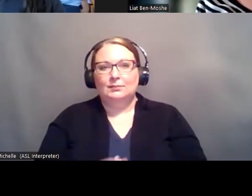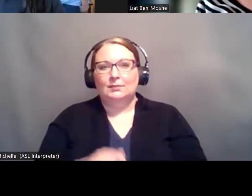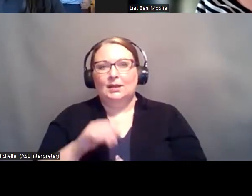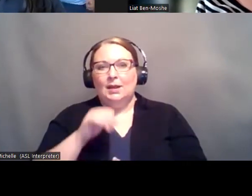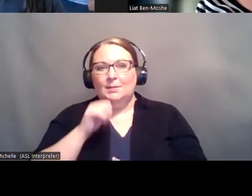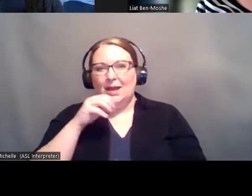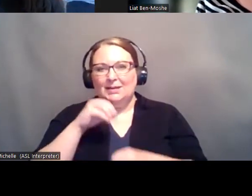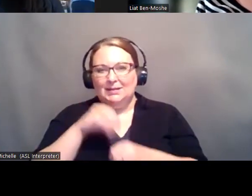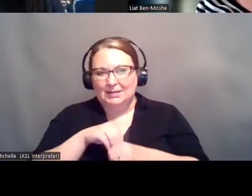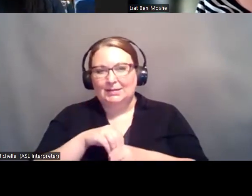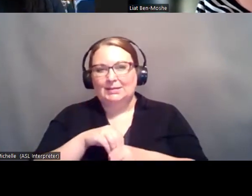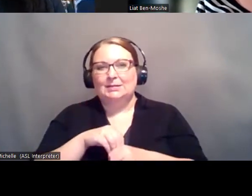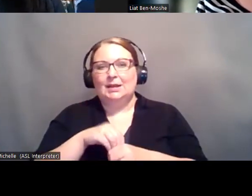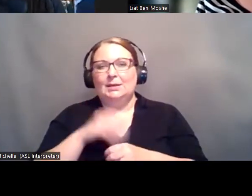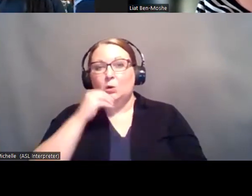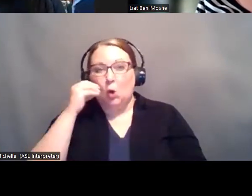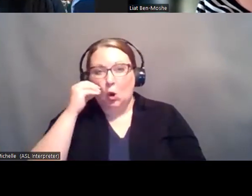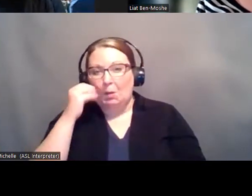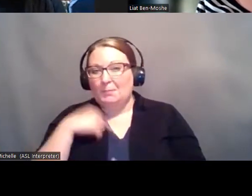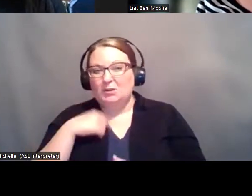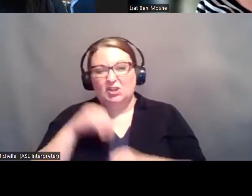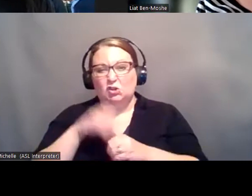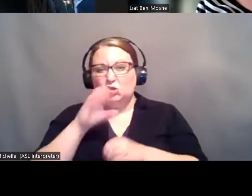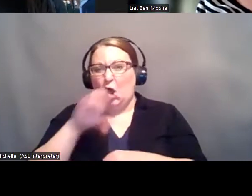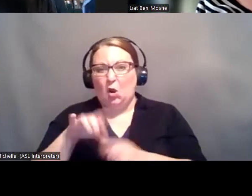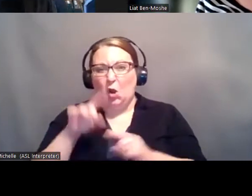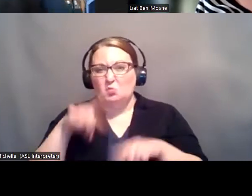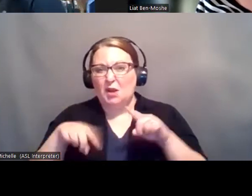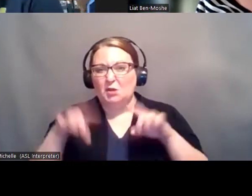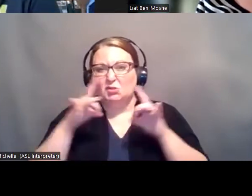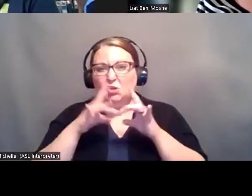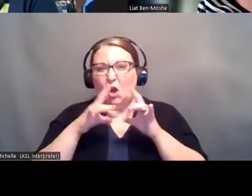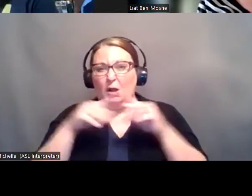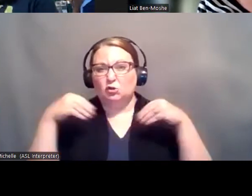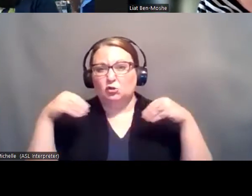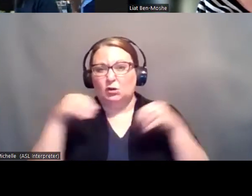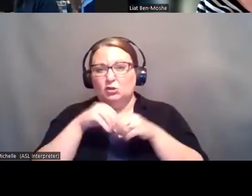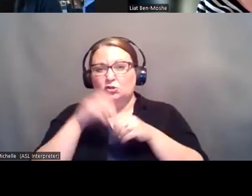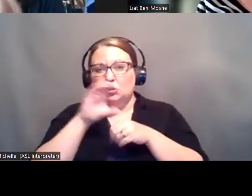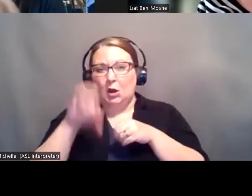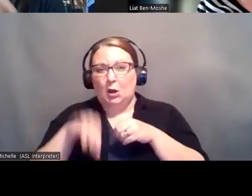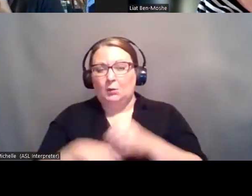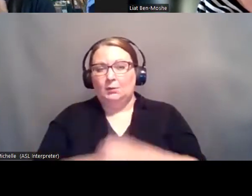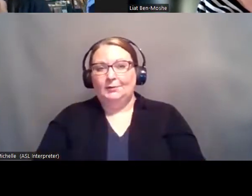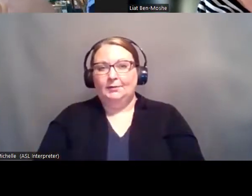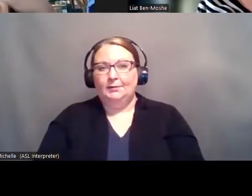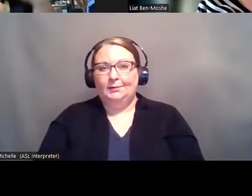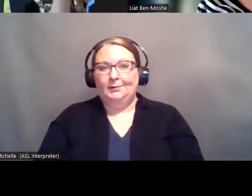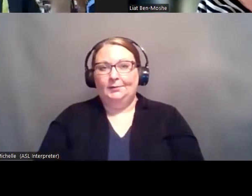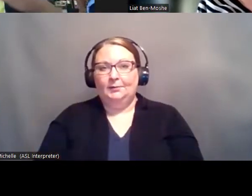Literally just a random Starbucks in Chicago. (crowd chattering)